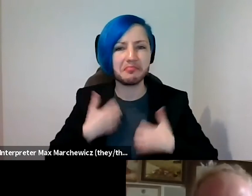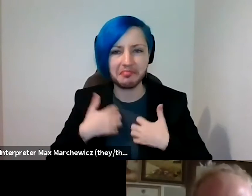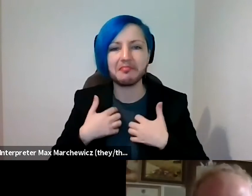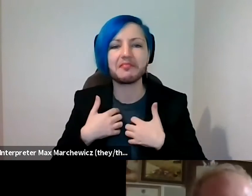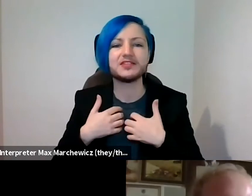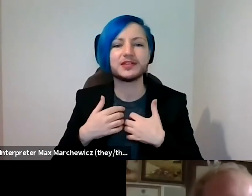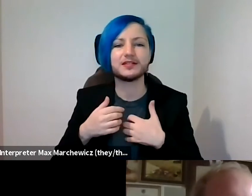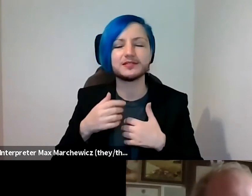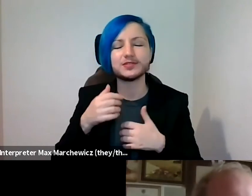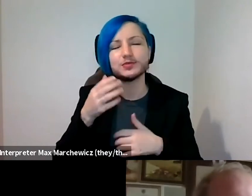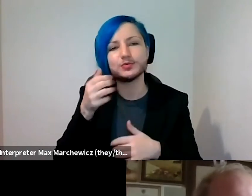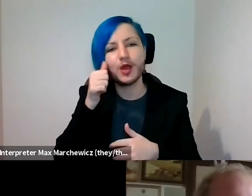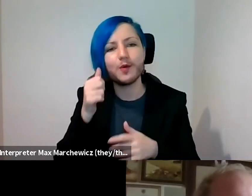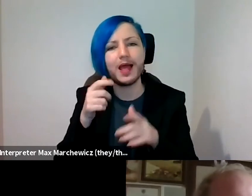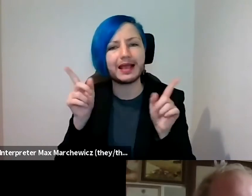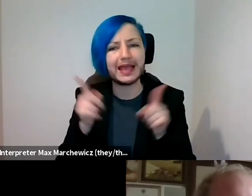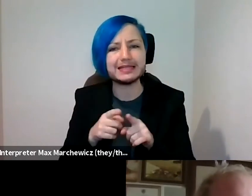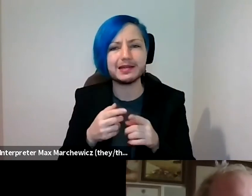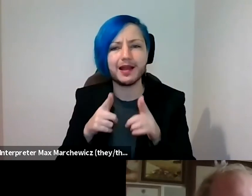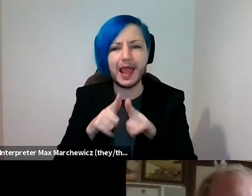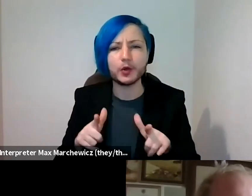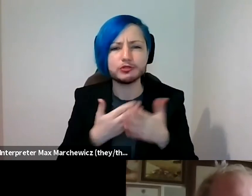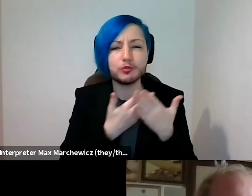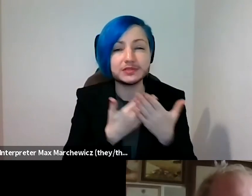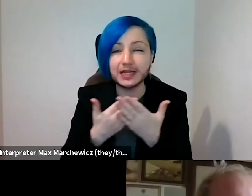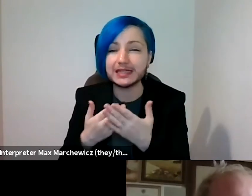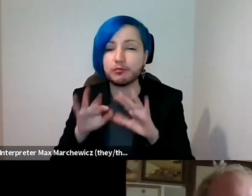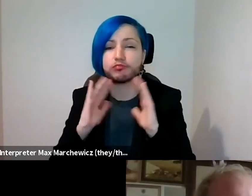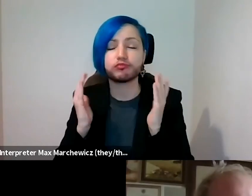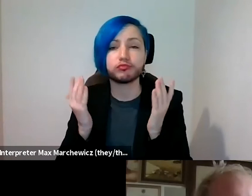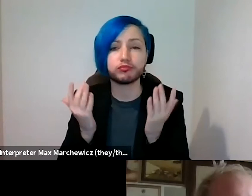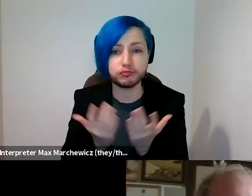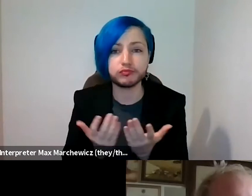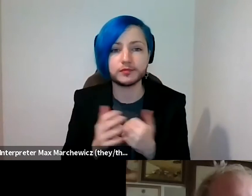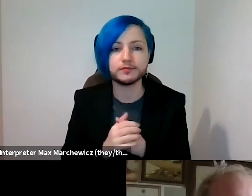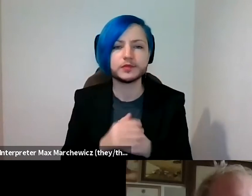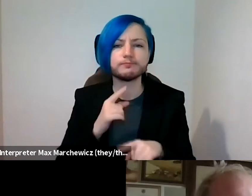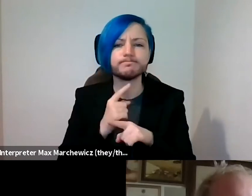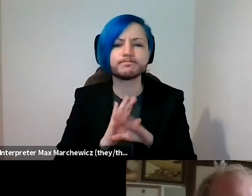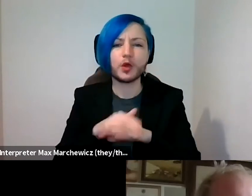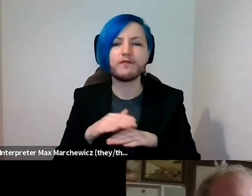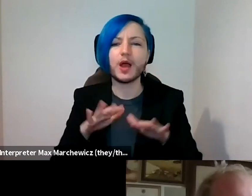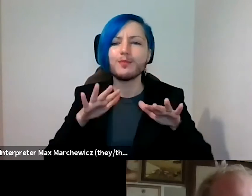Indian languages, they were studied all over. Now, when we talk about British Orientalism,